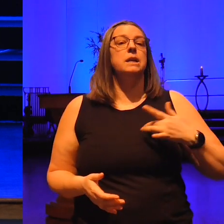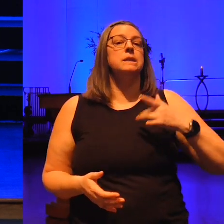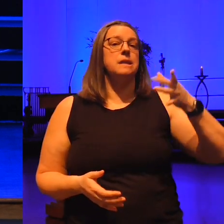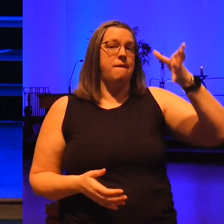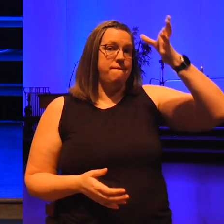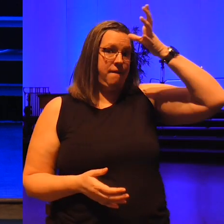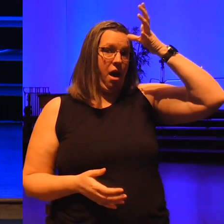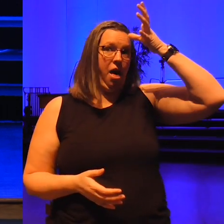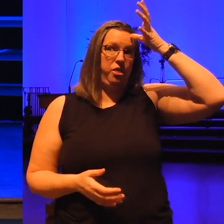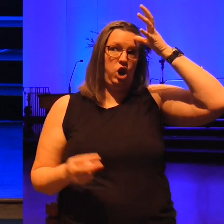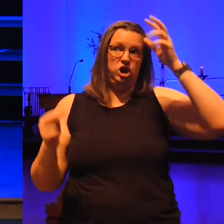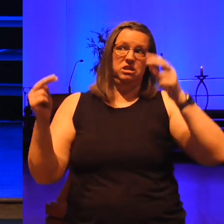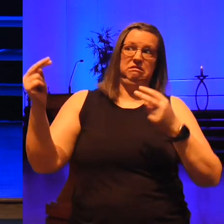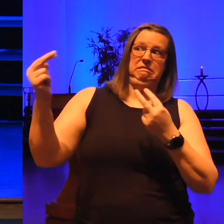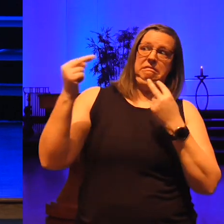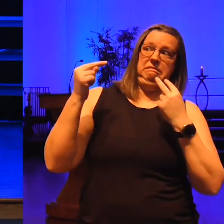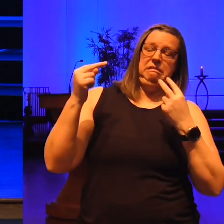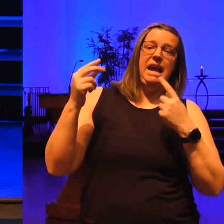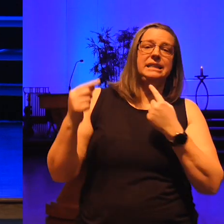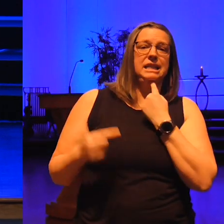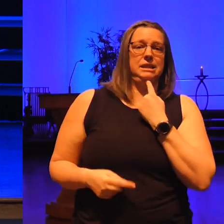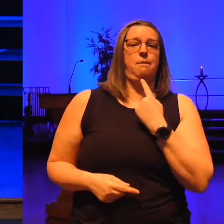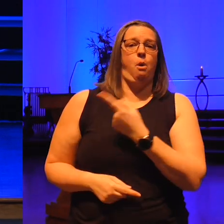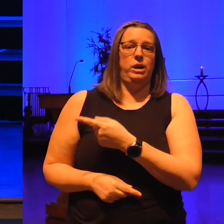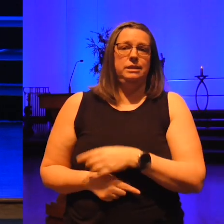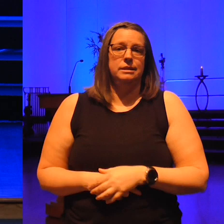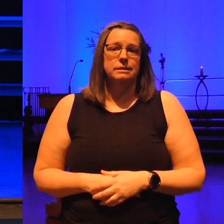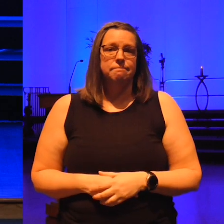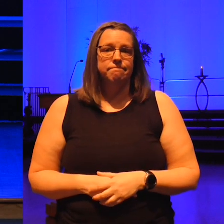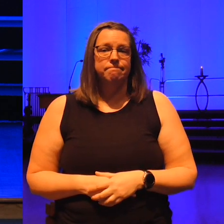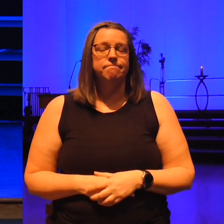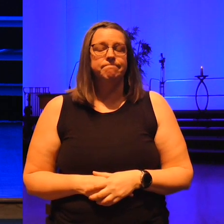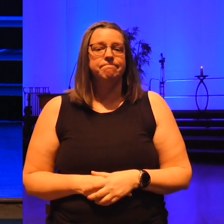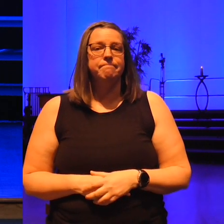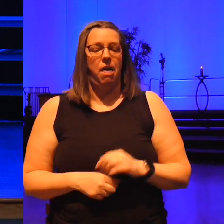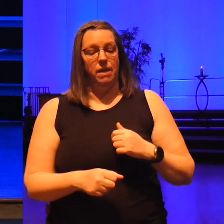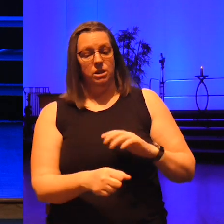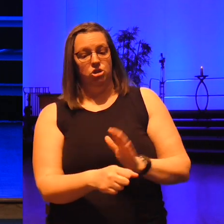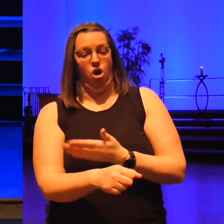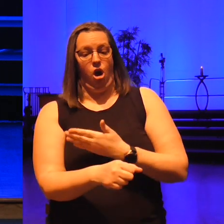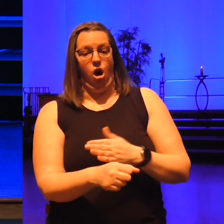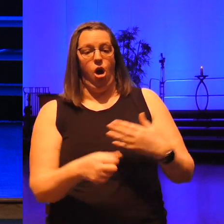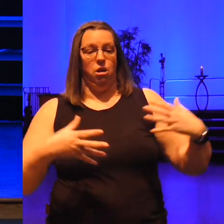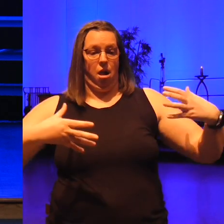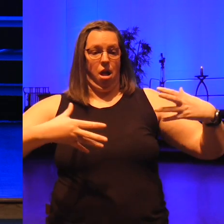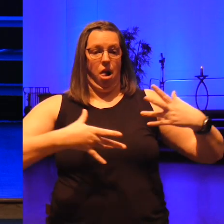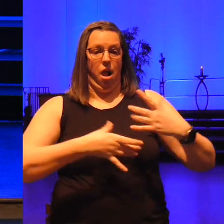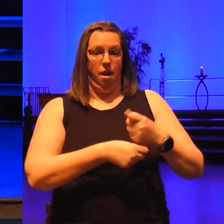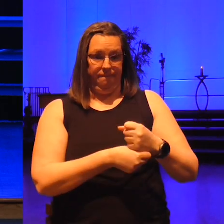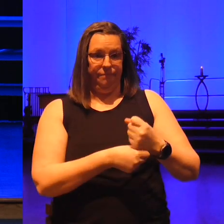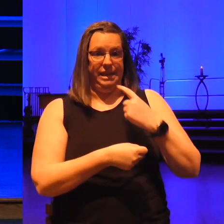that he's always been disappointed and the song comes to a close when he says that I met a girl